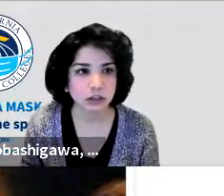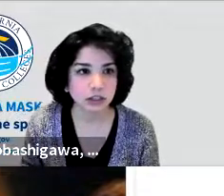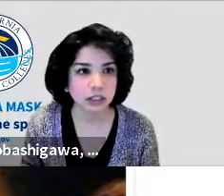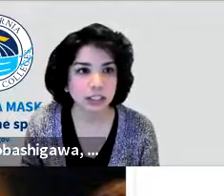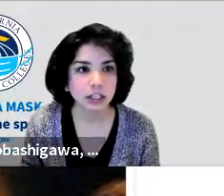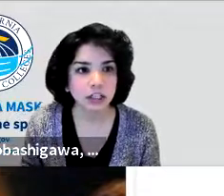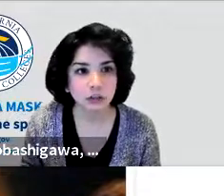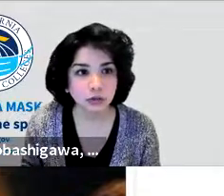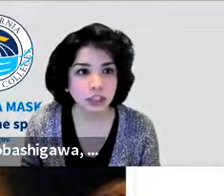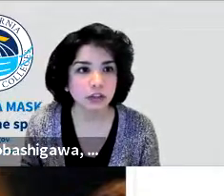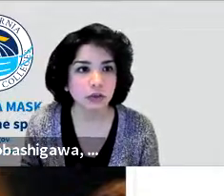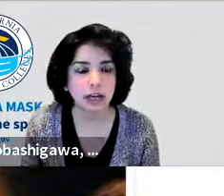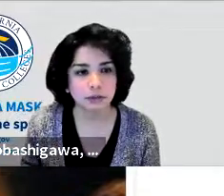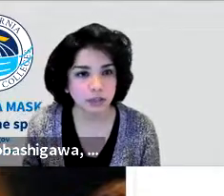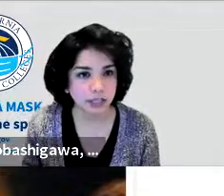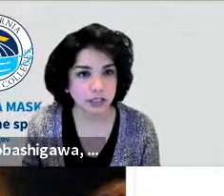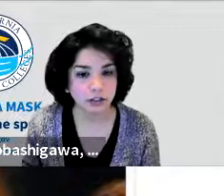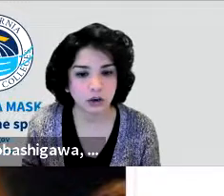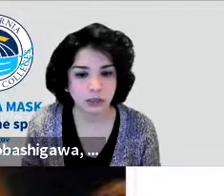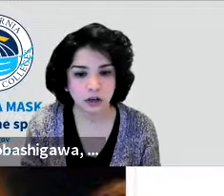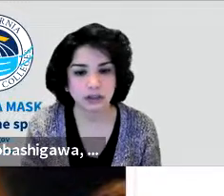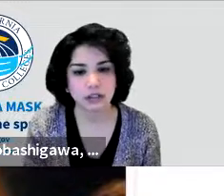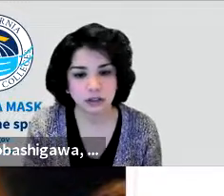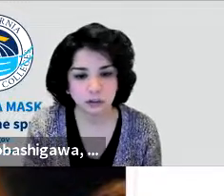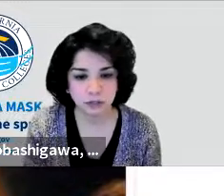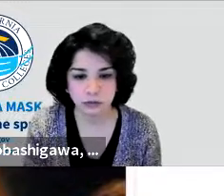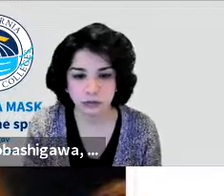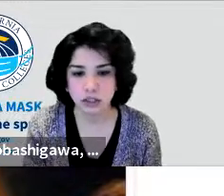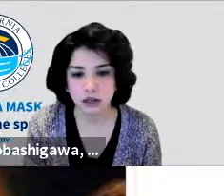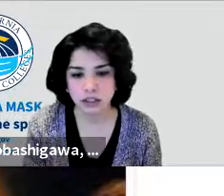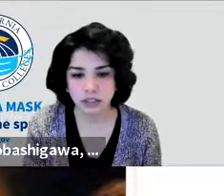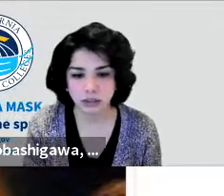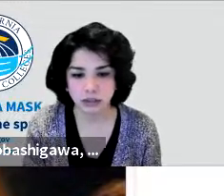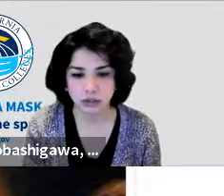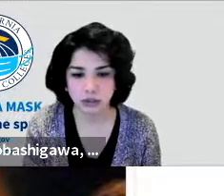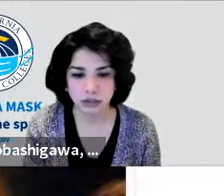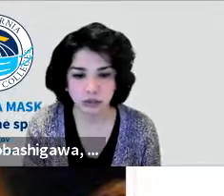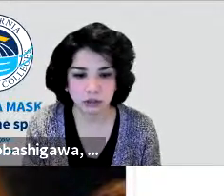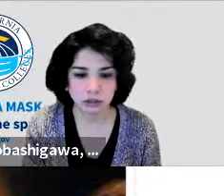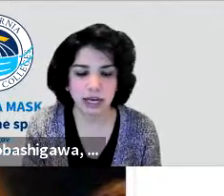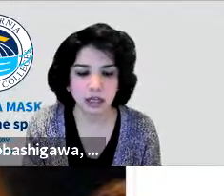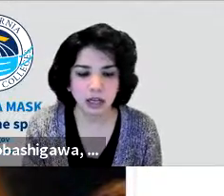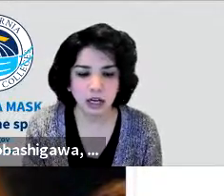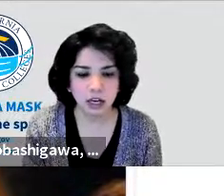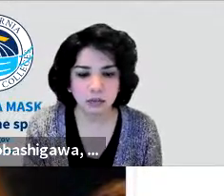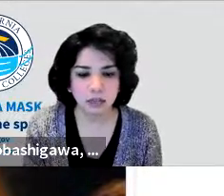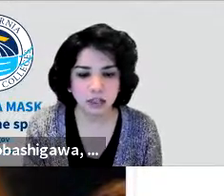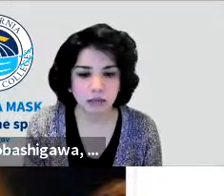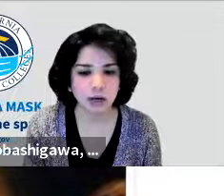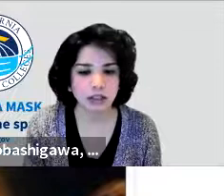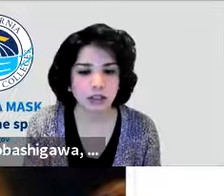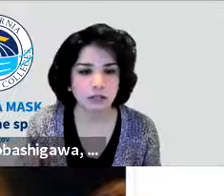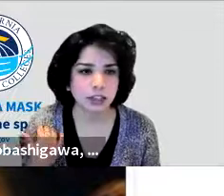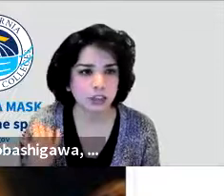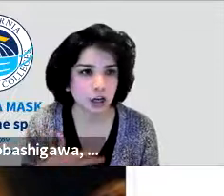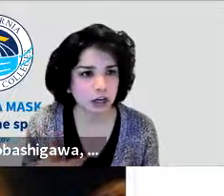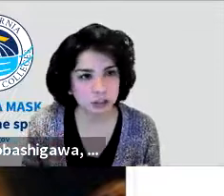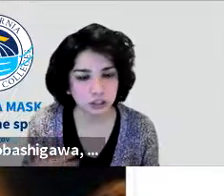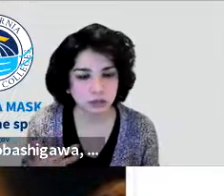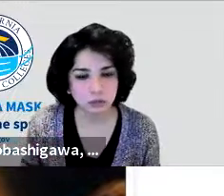currently using or have created a we are because there are quite a few on campus who who are doing that part of the charge of the